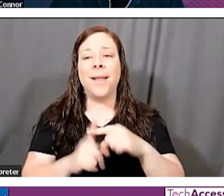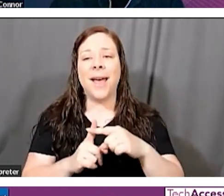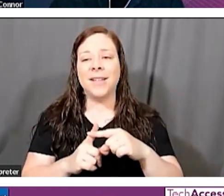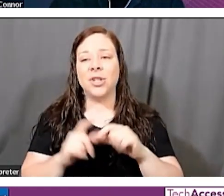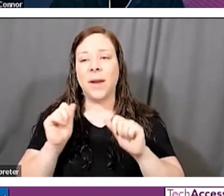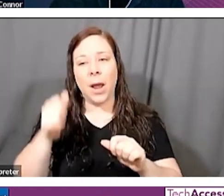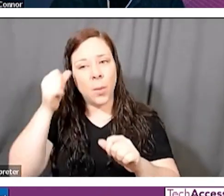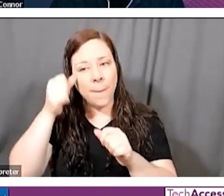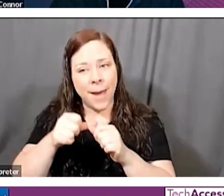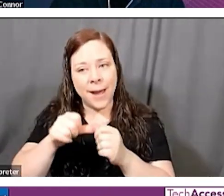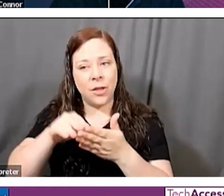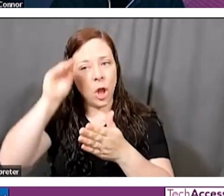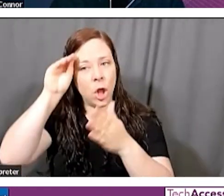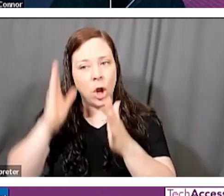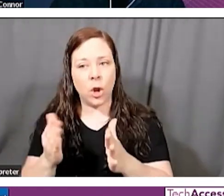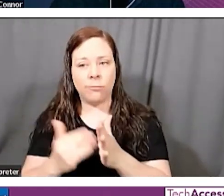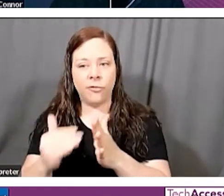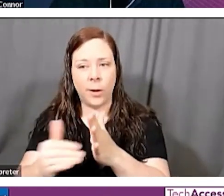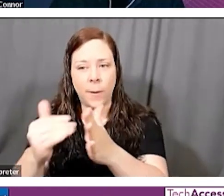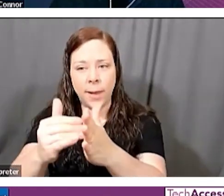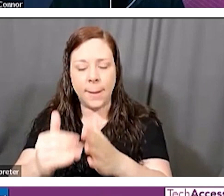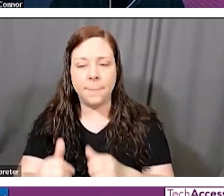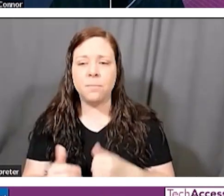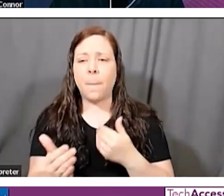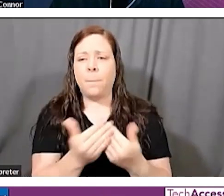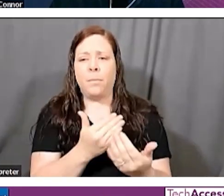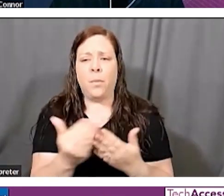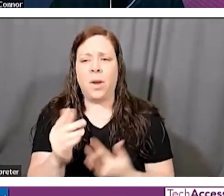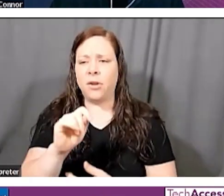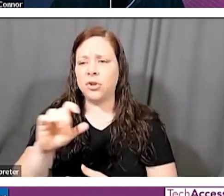So whatever tool or program that learner is using